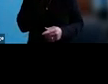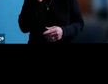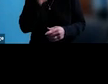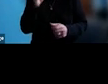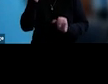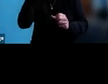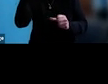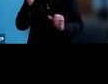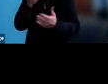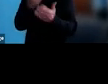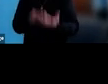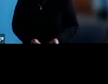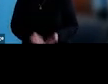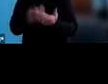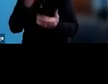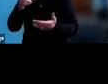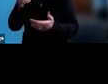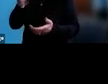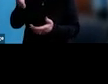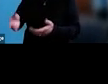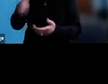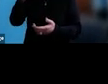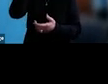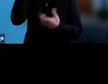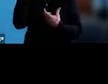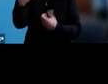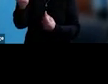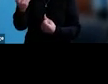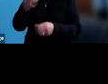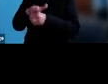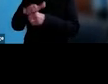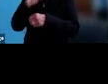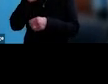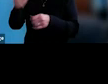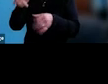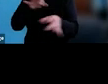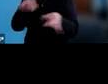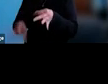this competency to stand trial is really amazing evidence if you have nothing else that your client was sober